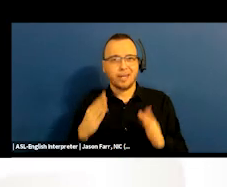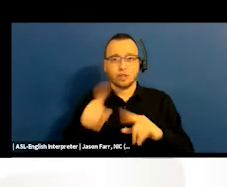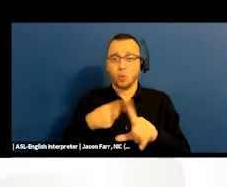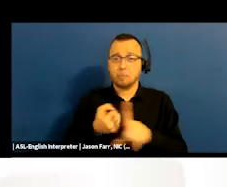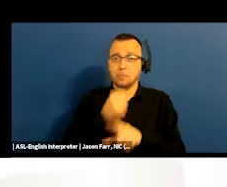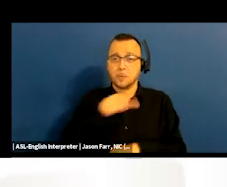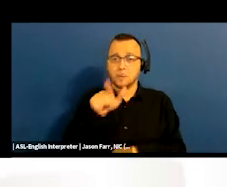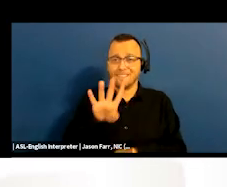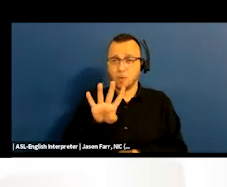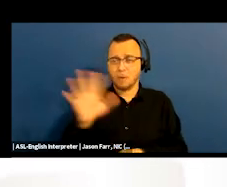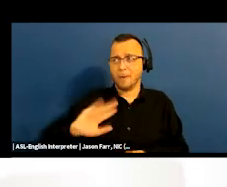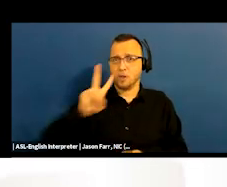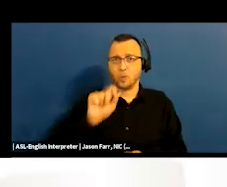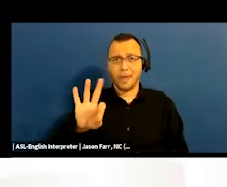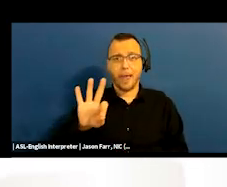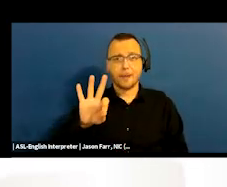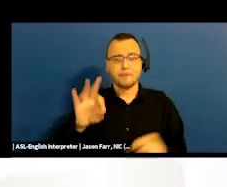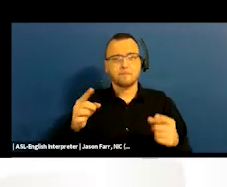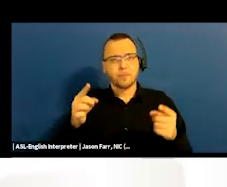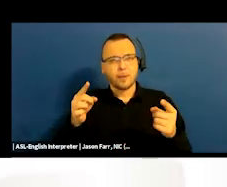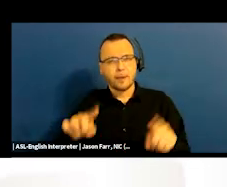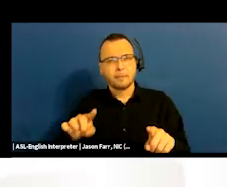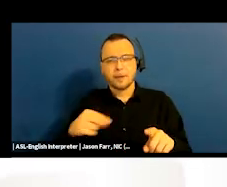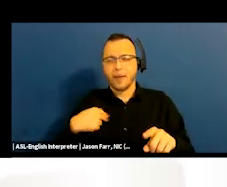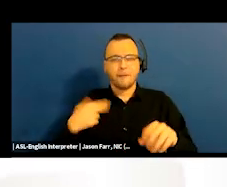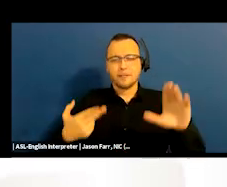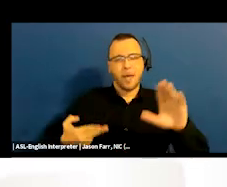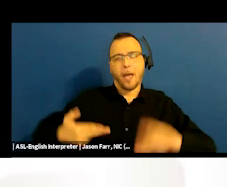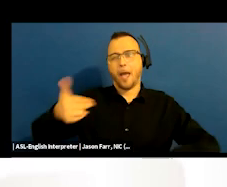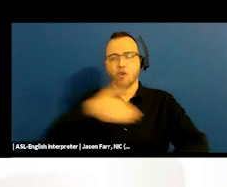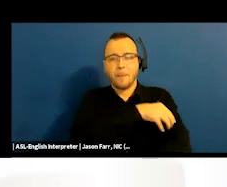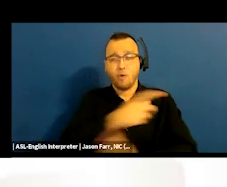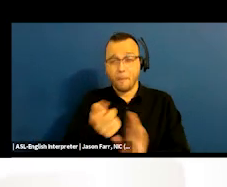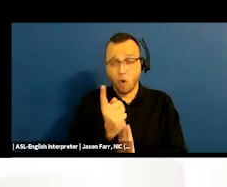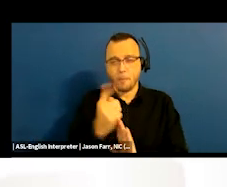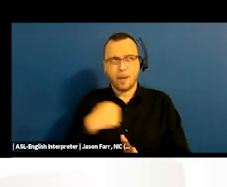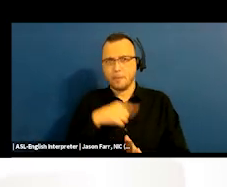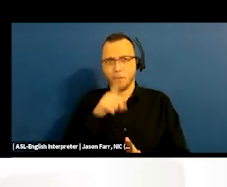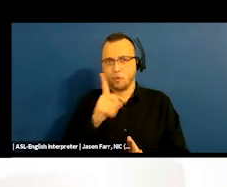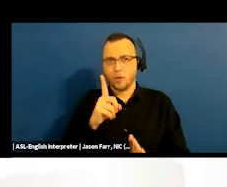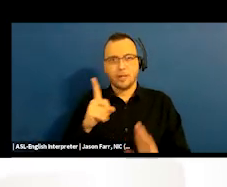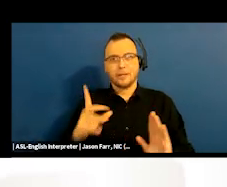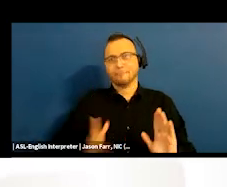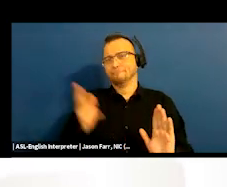which led to about six years of like functional addiction where I didn't necessarily,